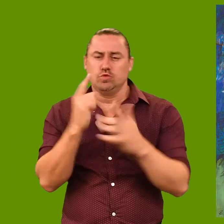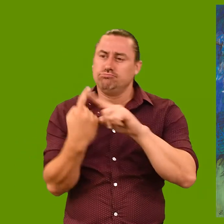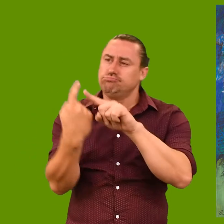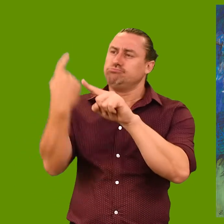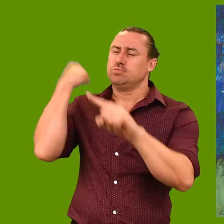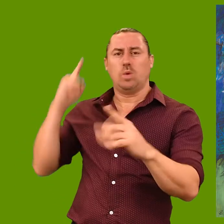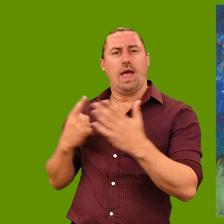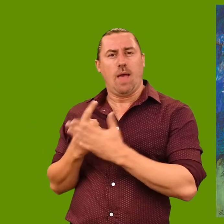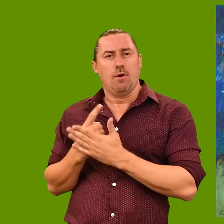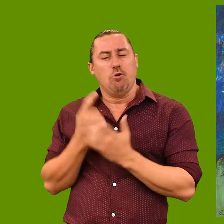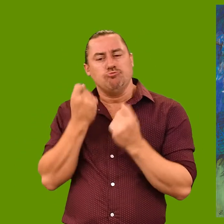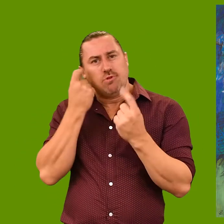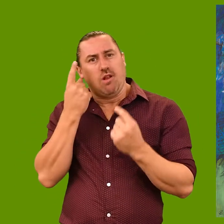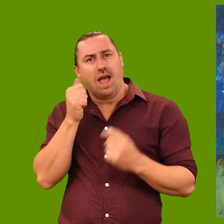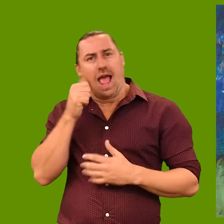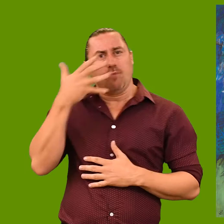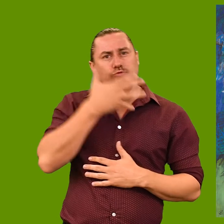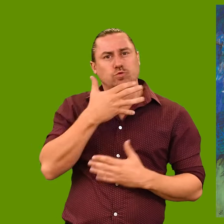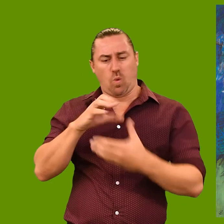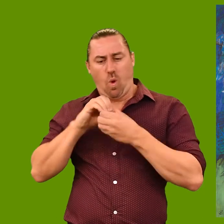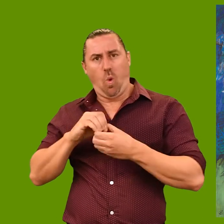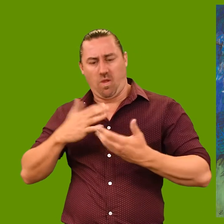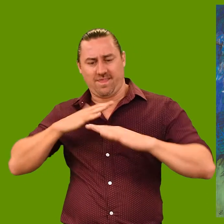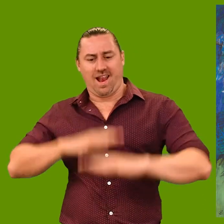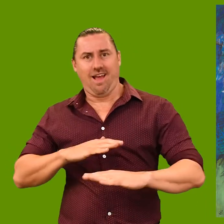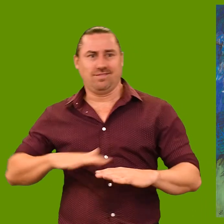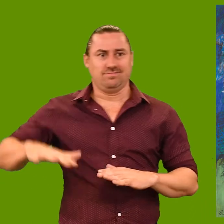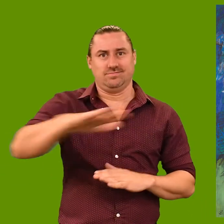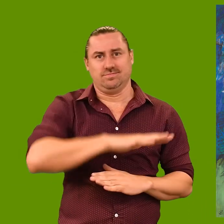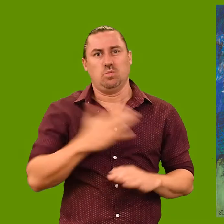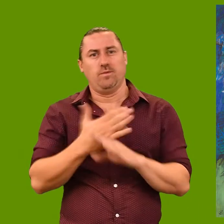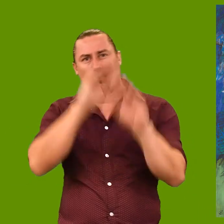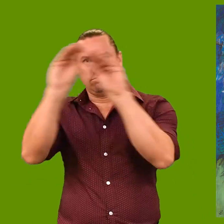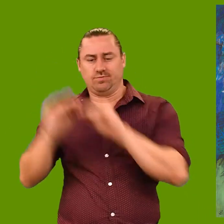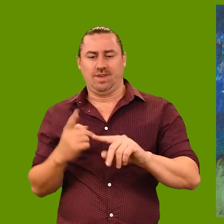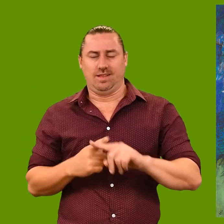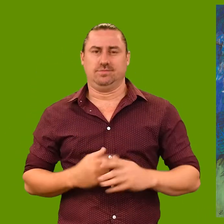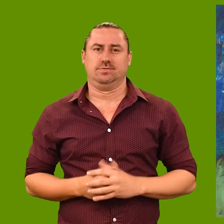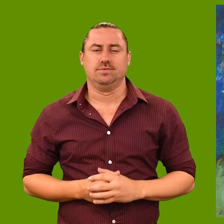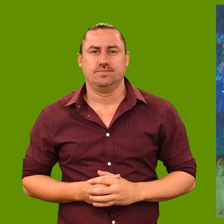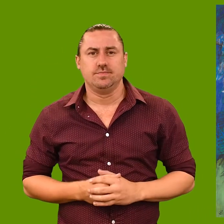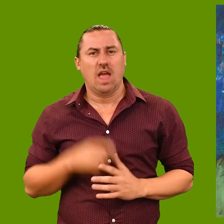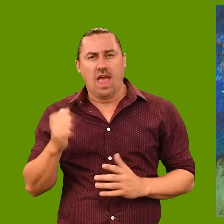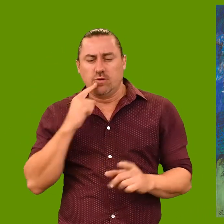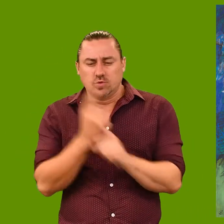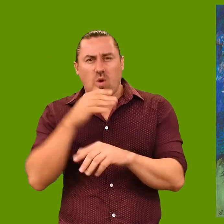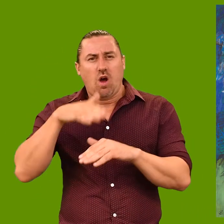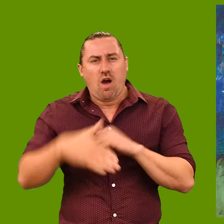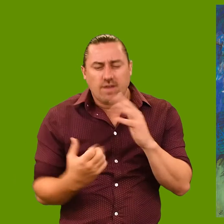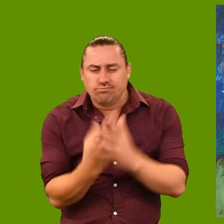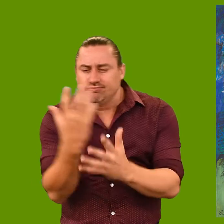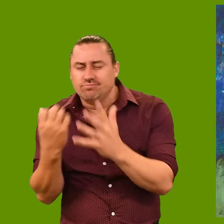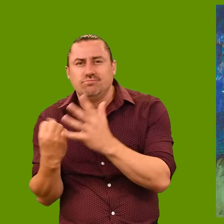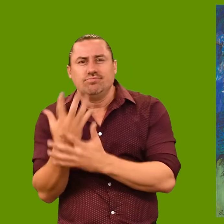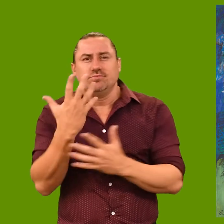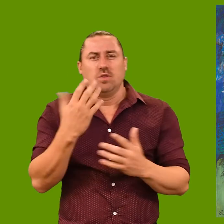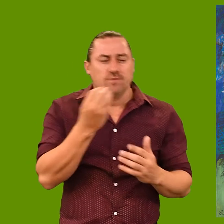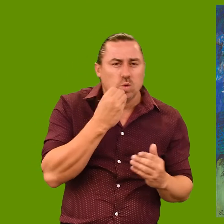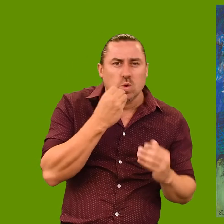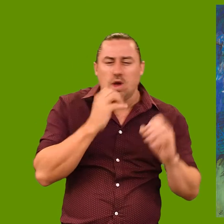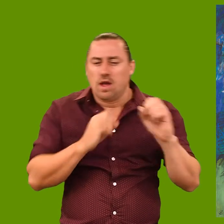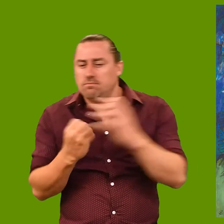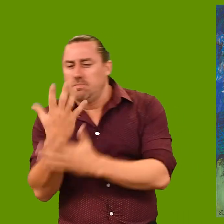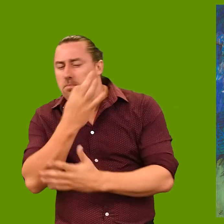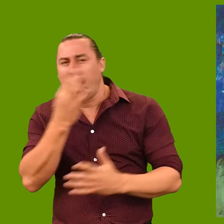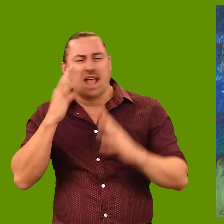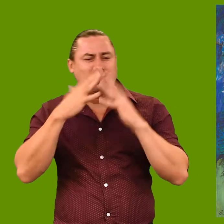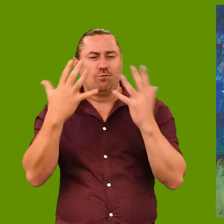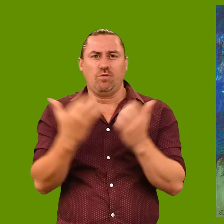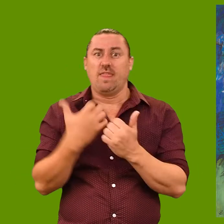‘He examines sophisticated Aboriginal agriculture practices that cultivated the pristine abundance